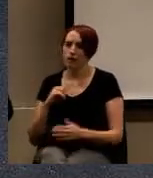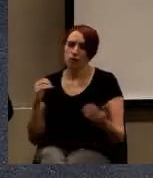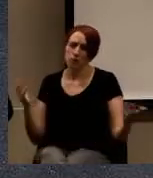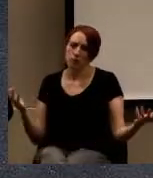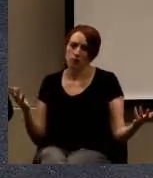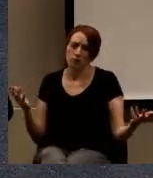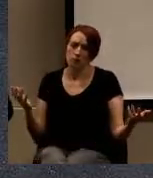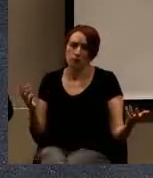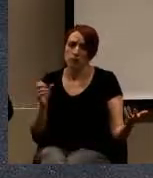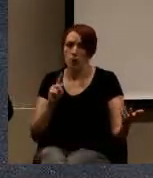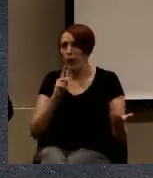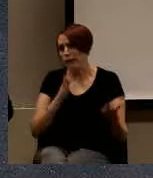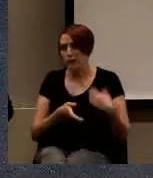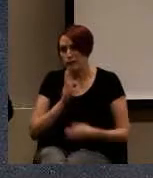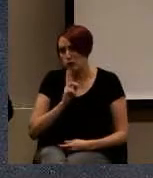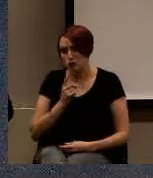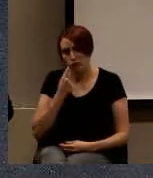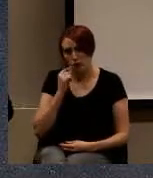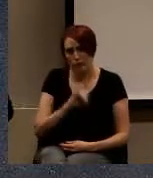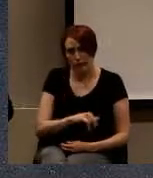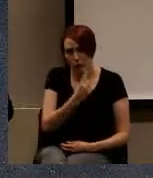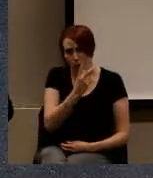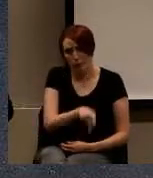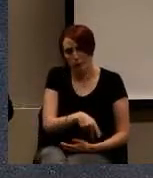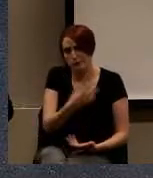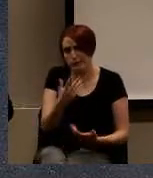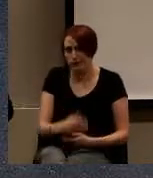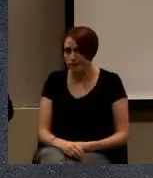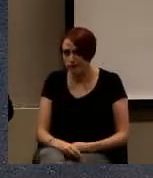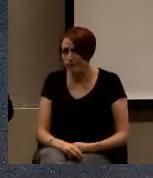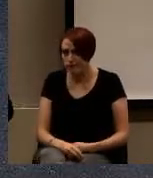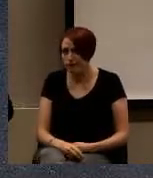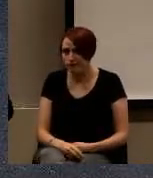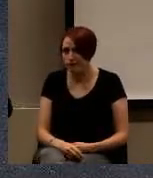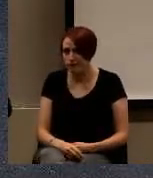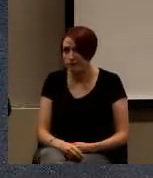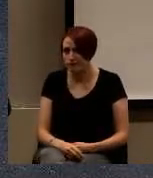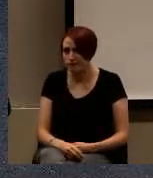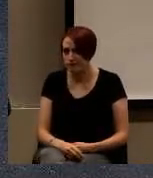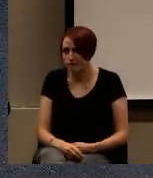You know, I probably know some 14-year-olds that are more mature than some 40-year-olds.